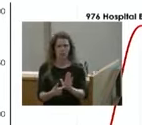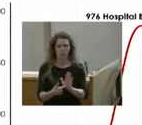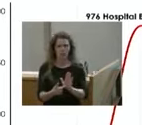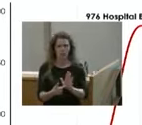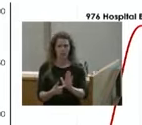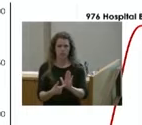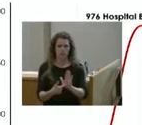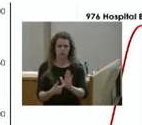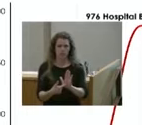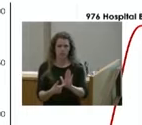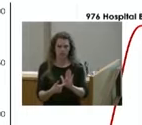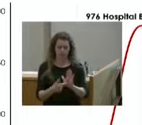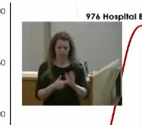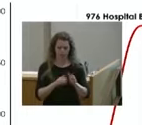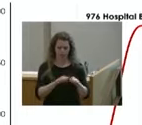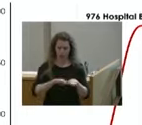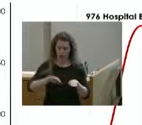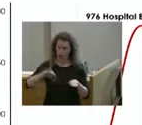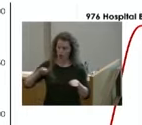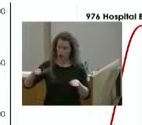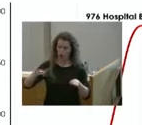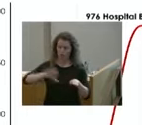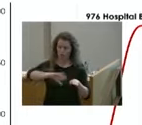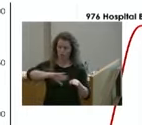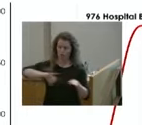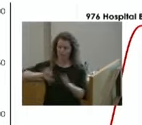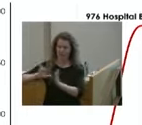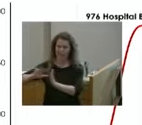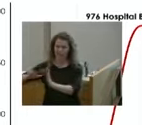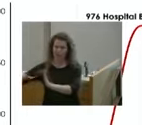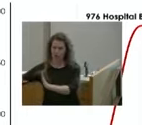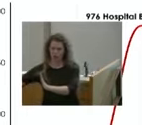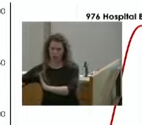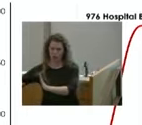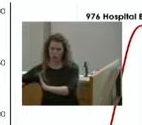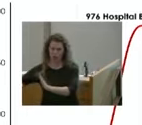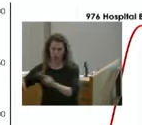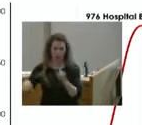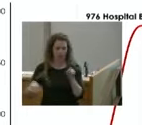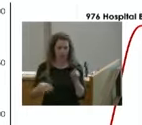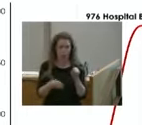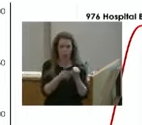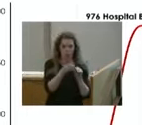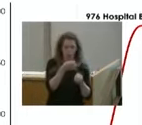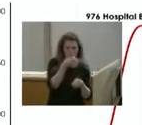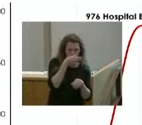How much flatter the curve is. Out on the far end here we can see that as time